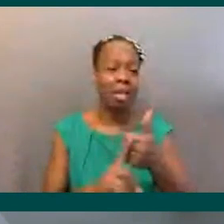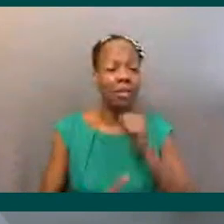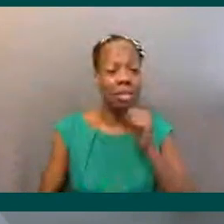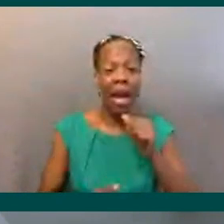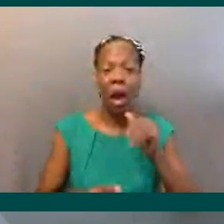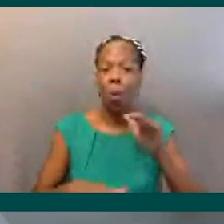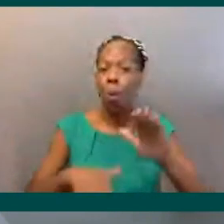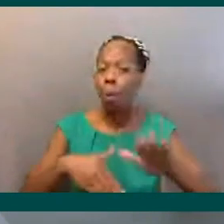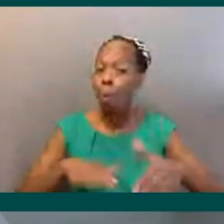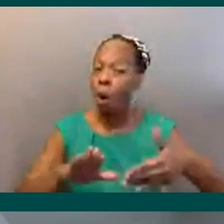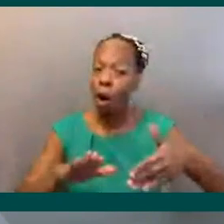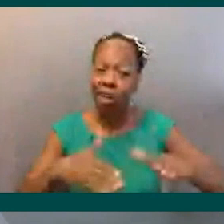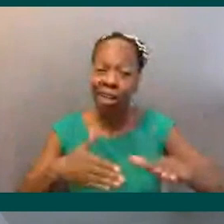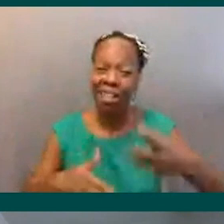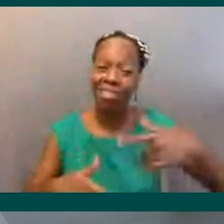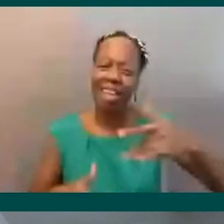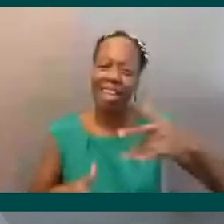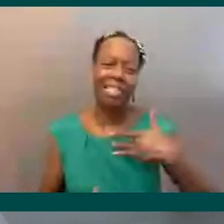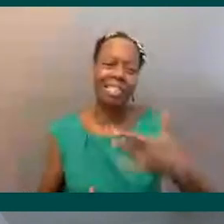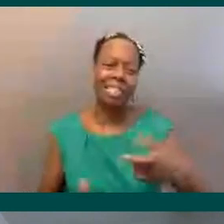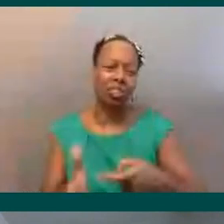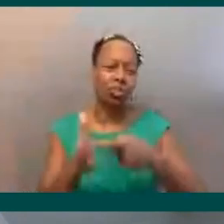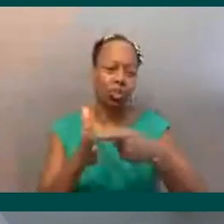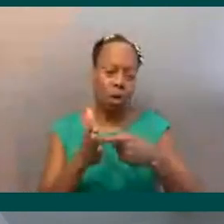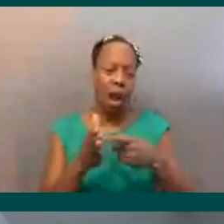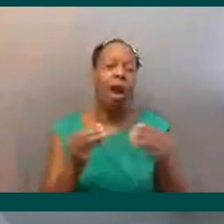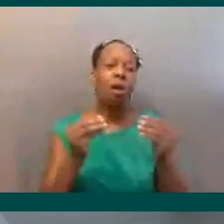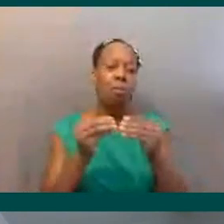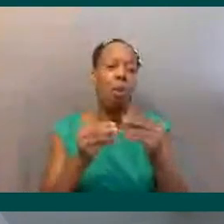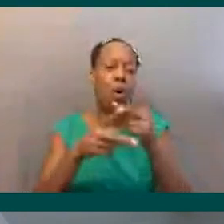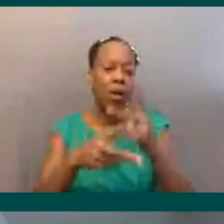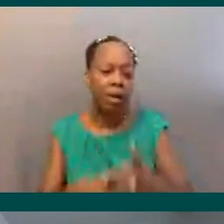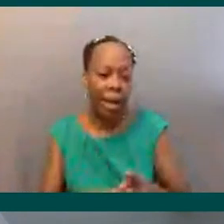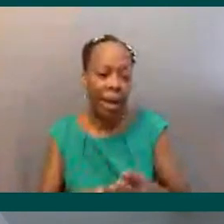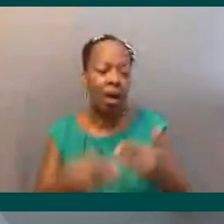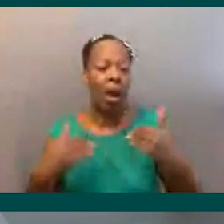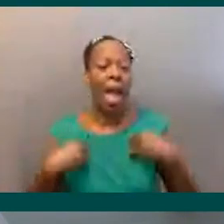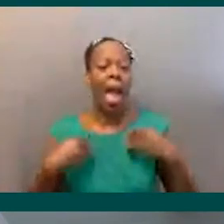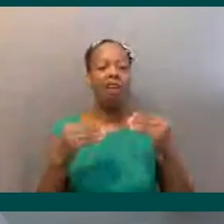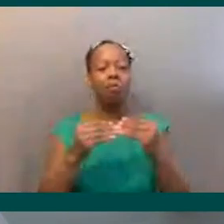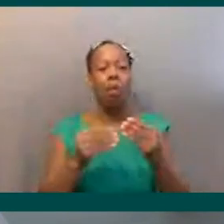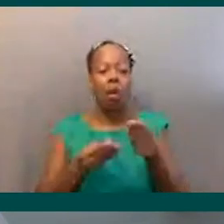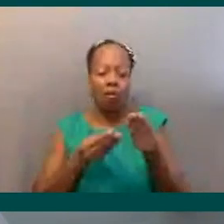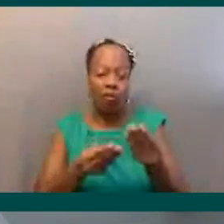have feeding problems, they are more likely to develop spine and hip problems. And those are the children